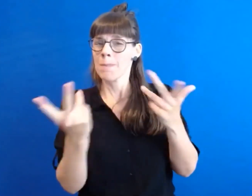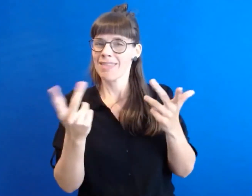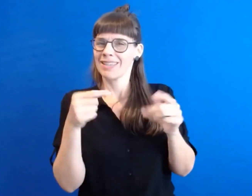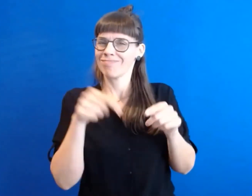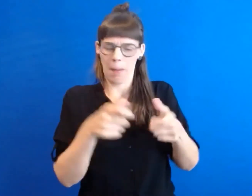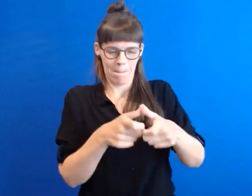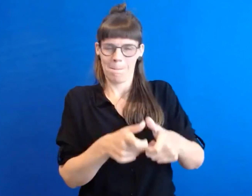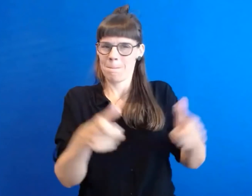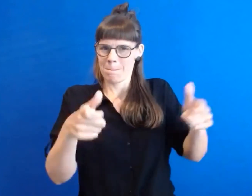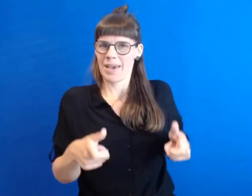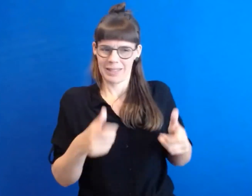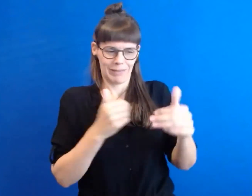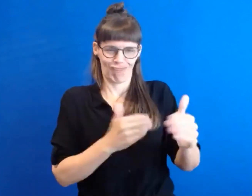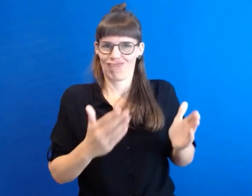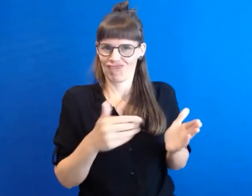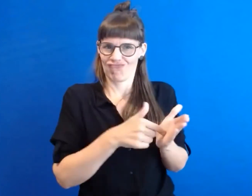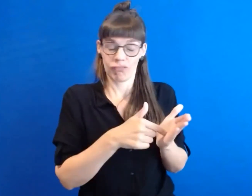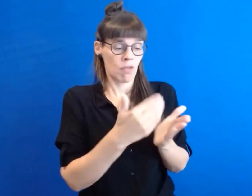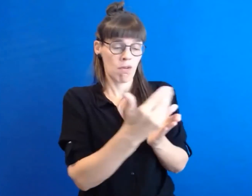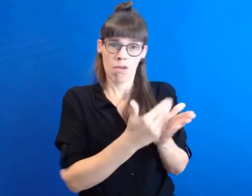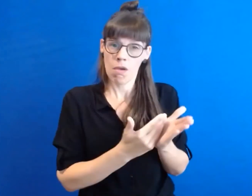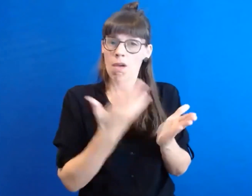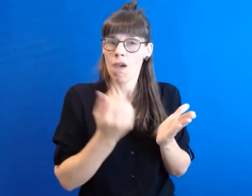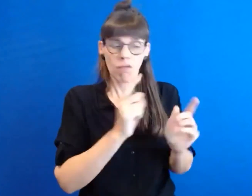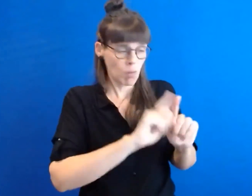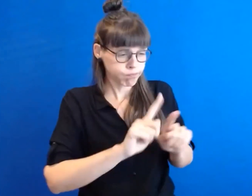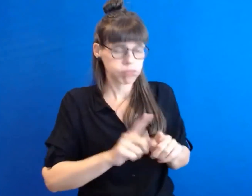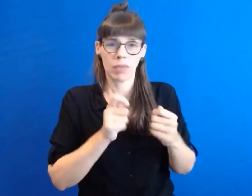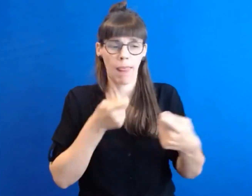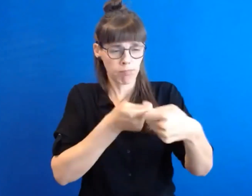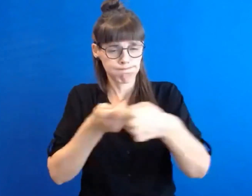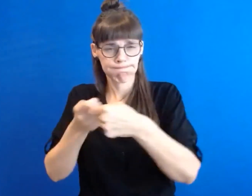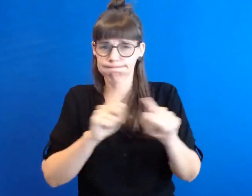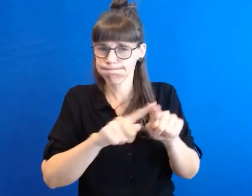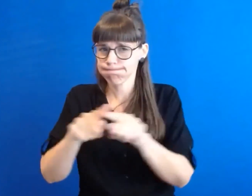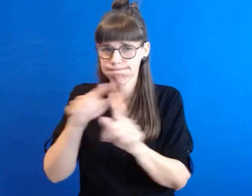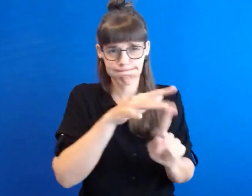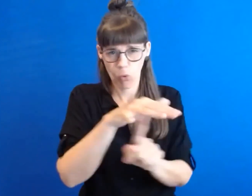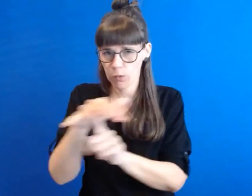in other humanitarian situation because many of the principle